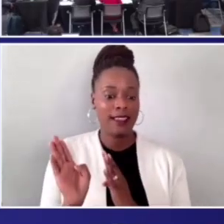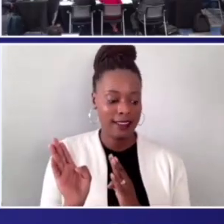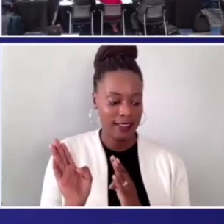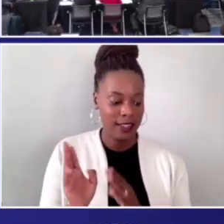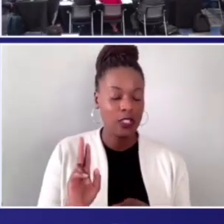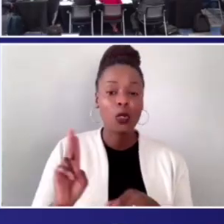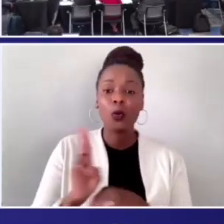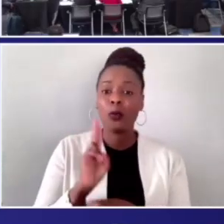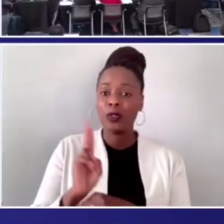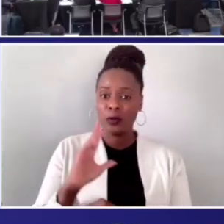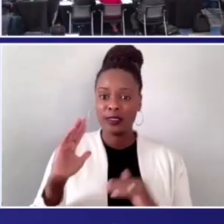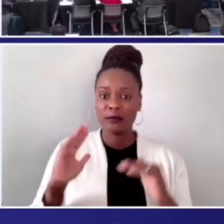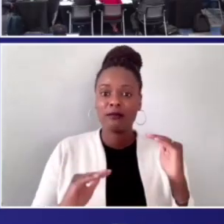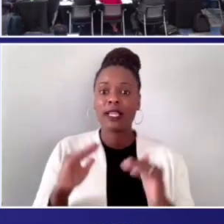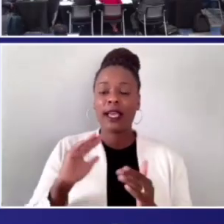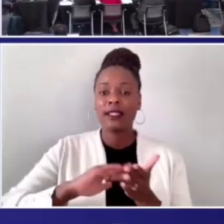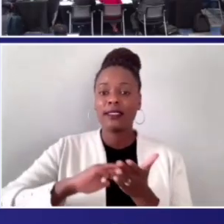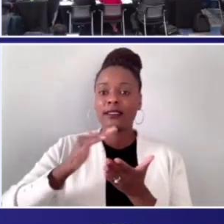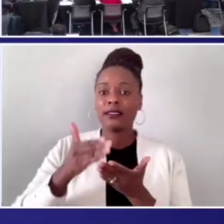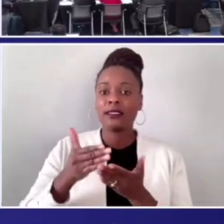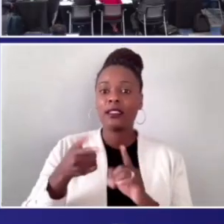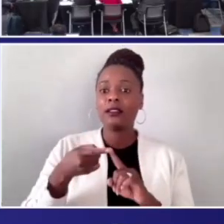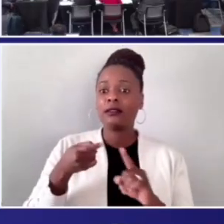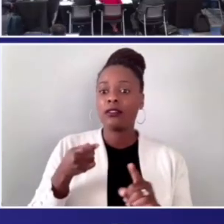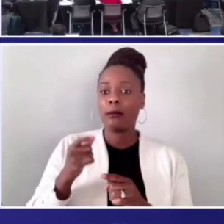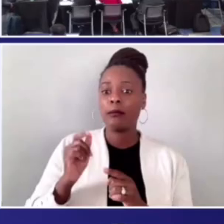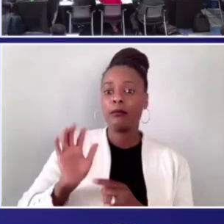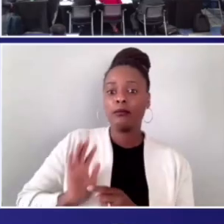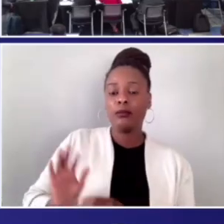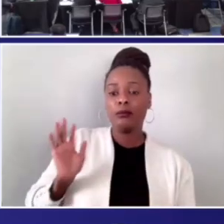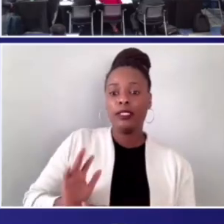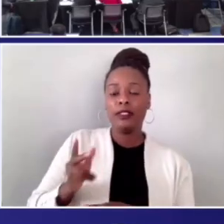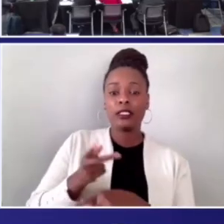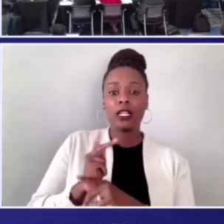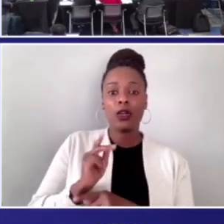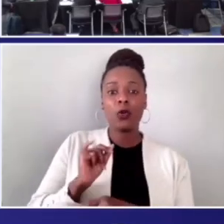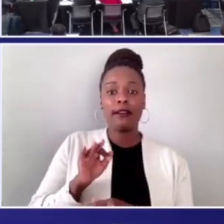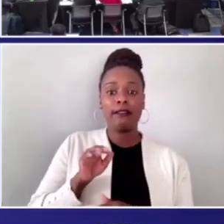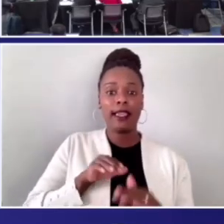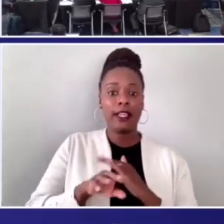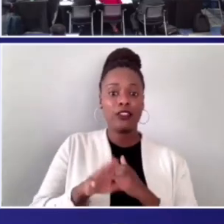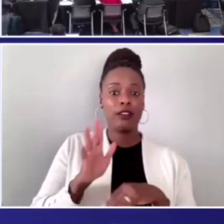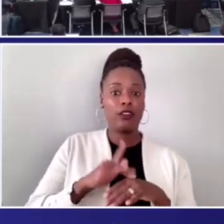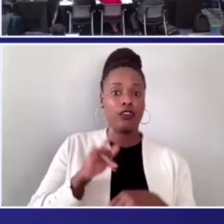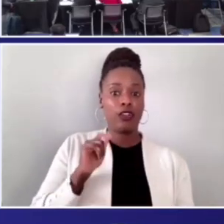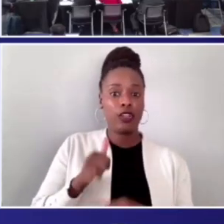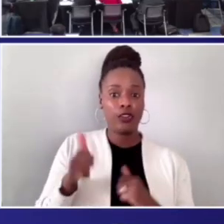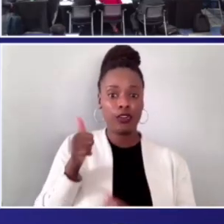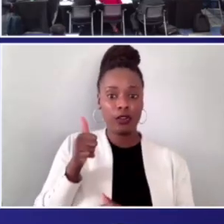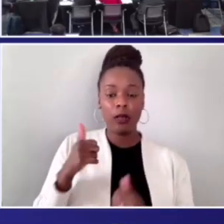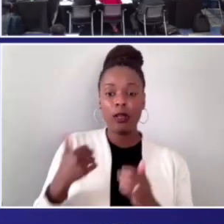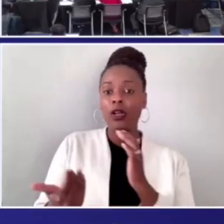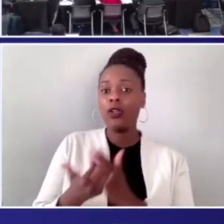balance from the, the earlier loans if they entered the plan earlier, and then new loans enter the plan later.